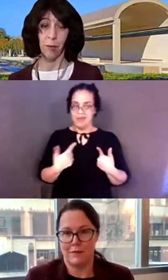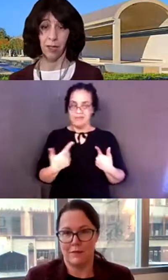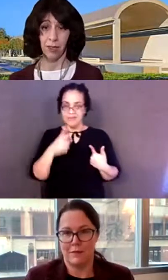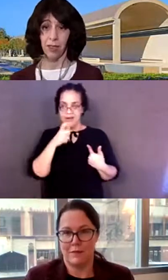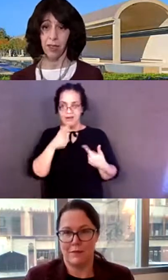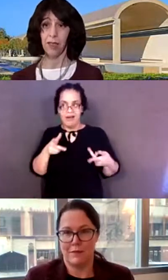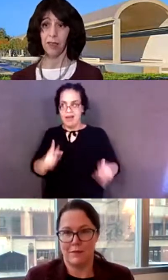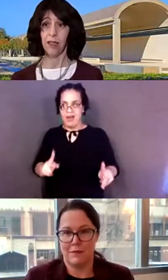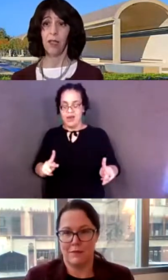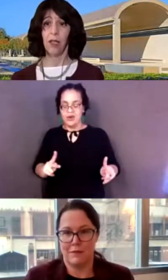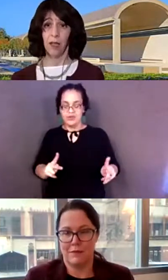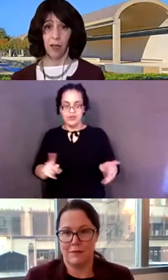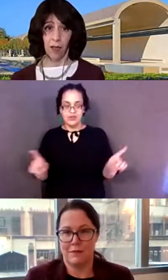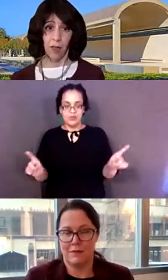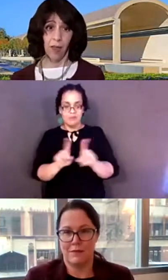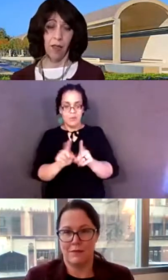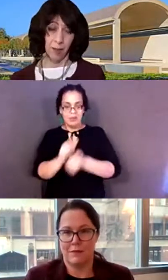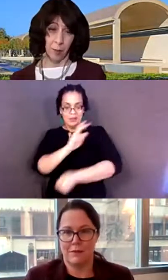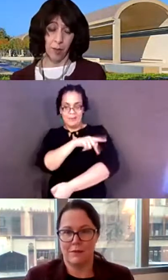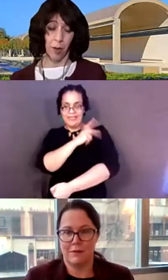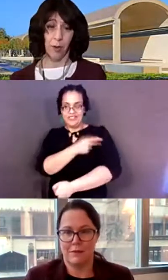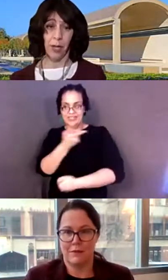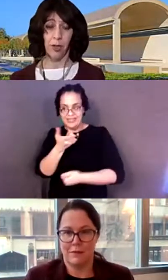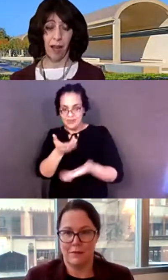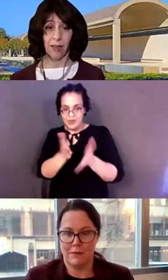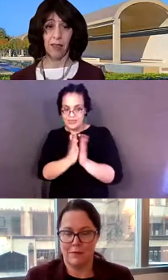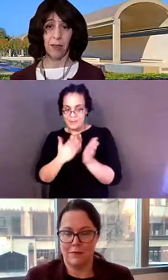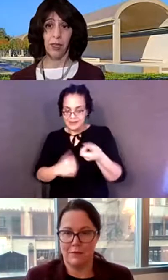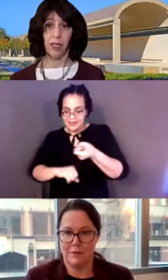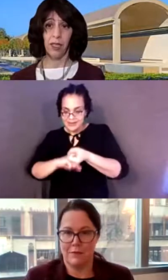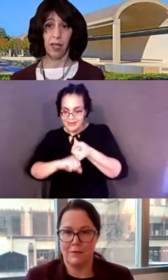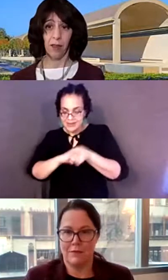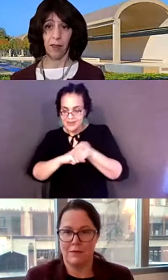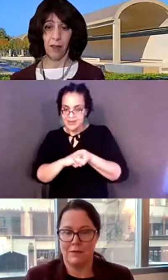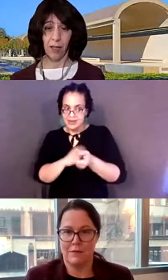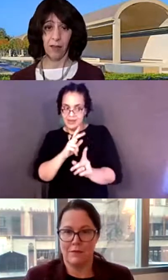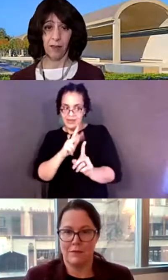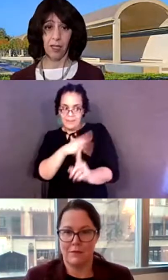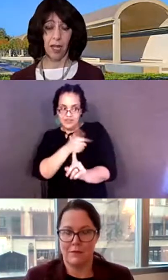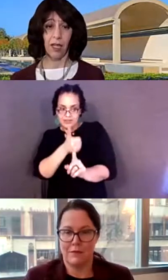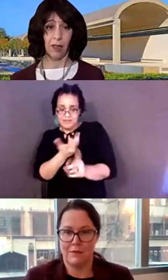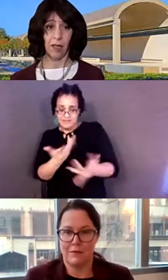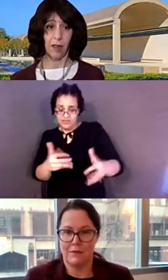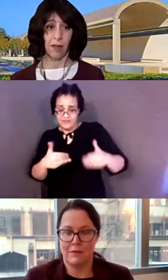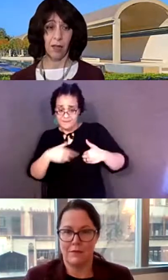assistance. This, you know, the patient has a